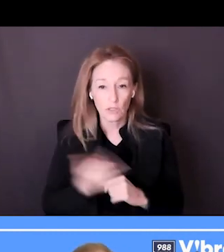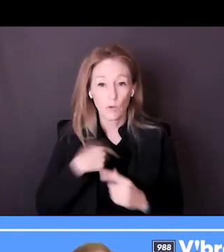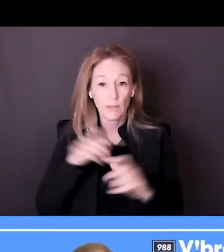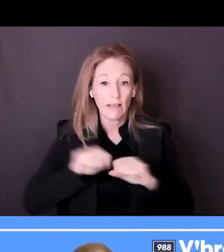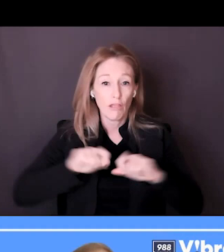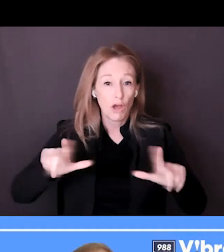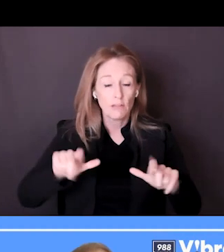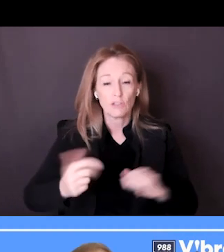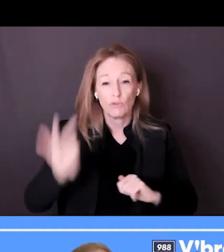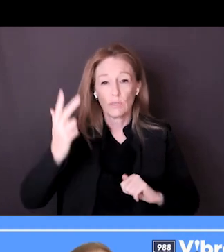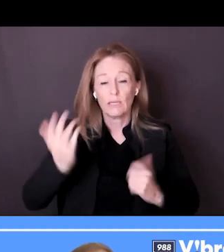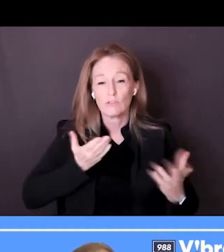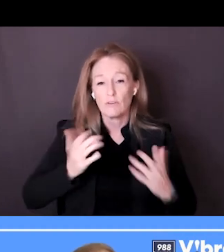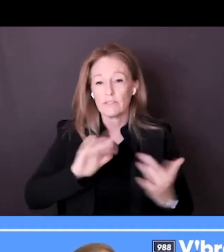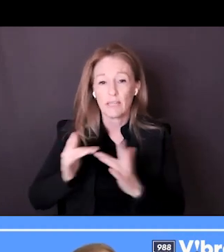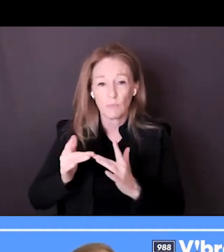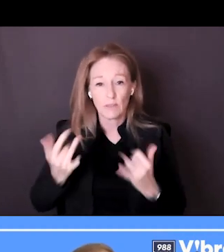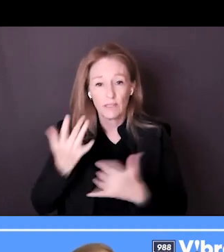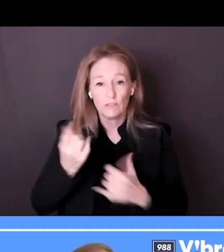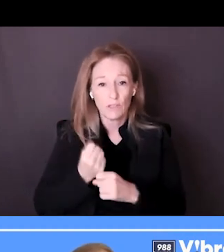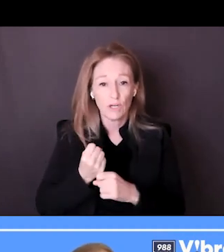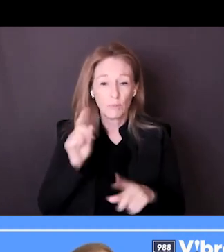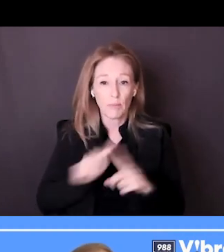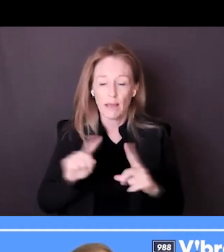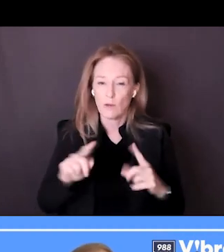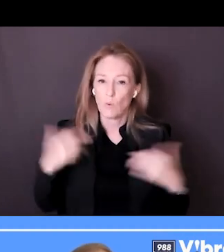THIS YEAR AND THEY WERE MAJOR SERVICES AROUND THOSE LAUNCHES.